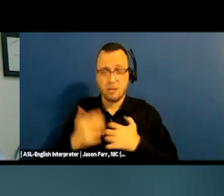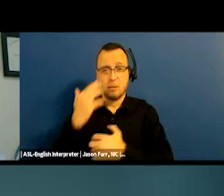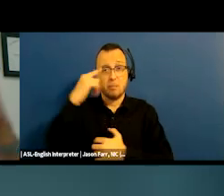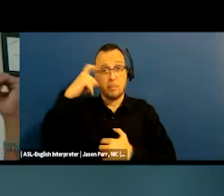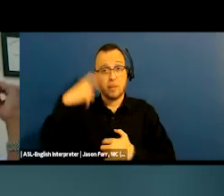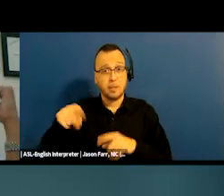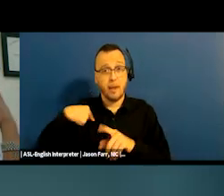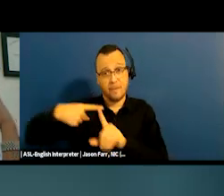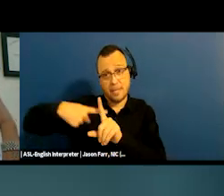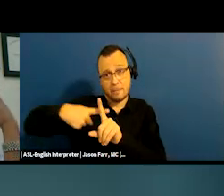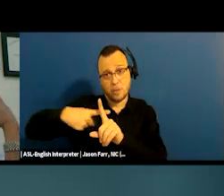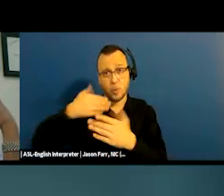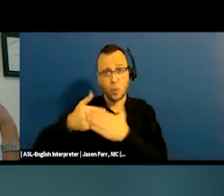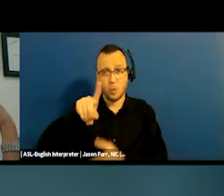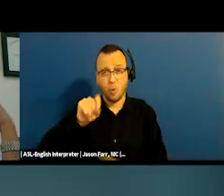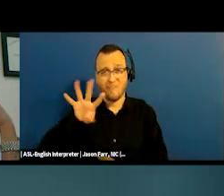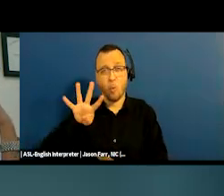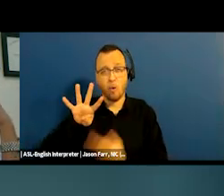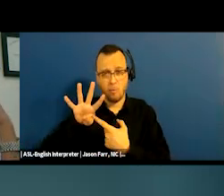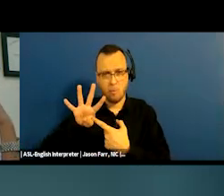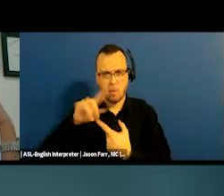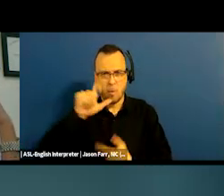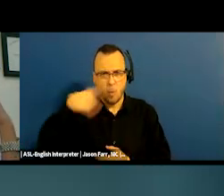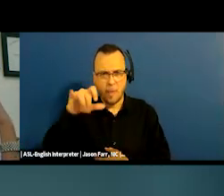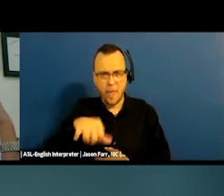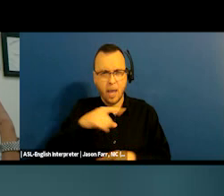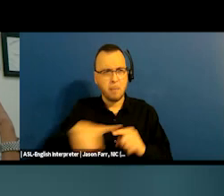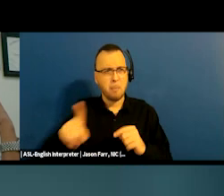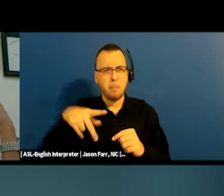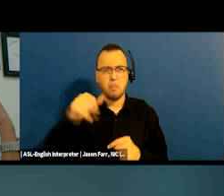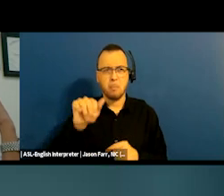but he agreed to allow triage to a Spanish-speaking nurse.